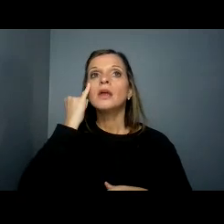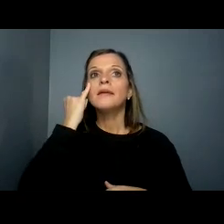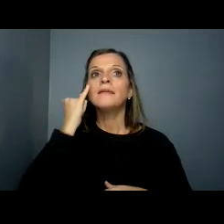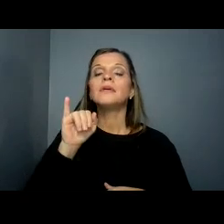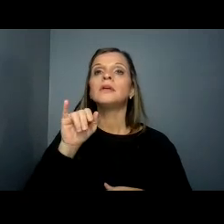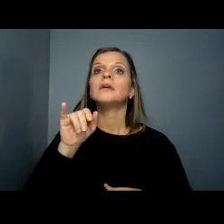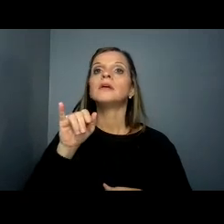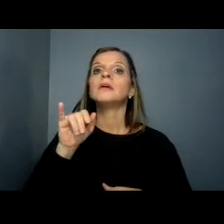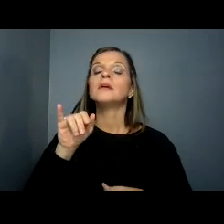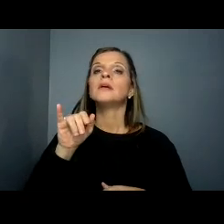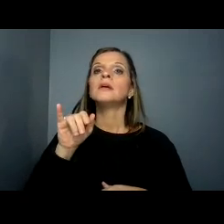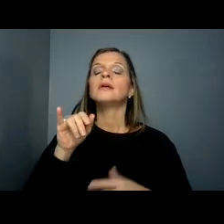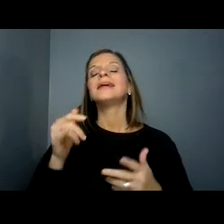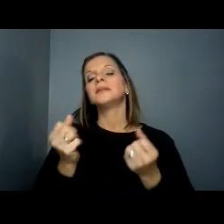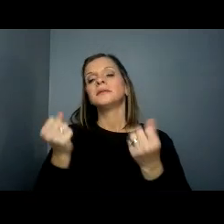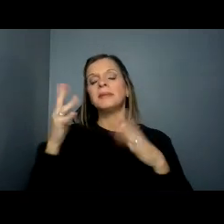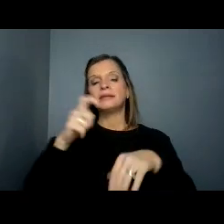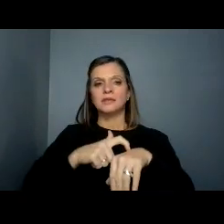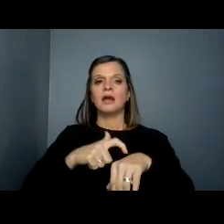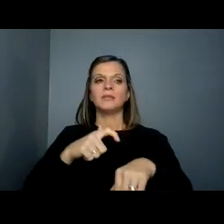If I you know a lot of times, I'll tell me with high frequency loss.